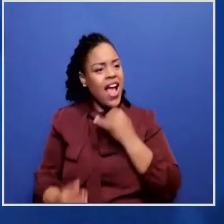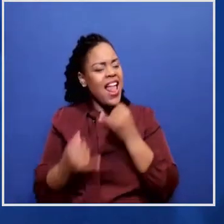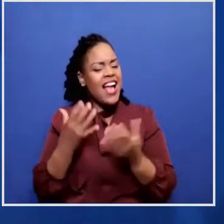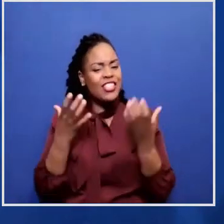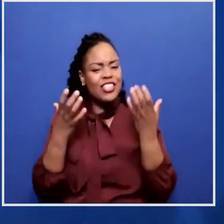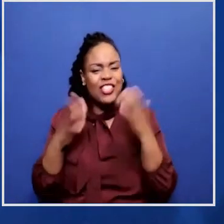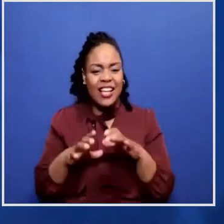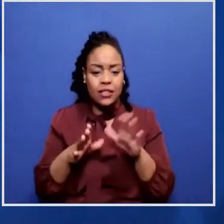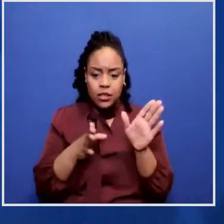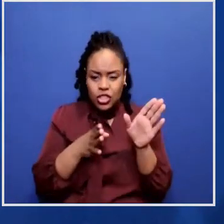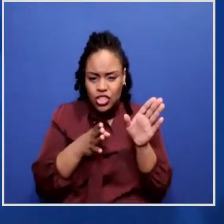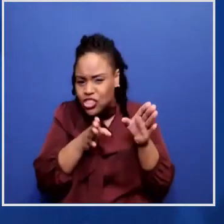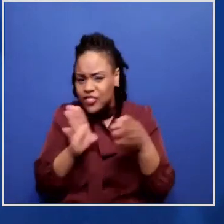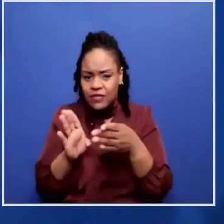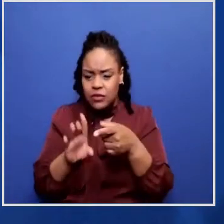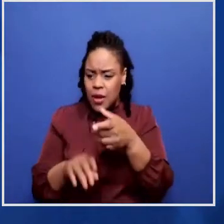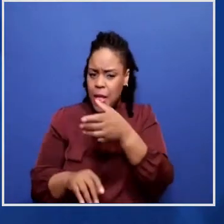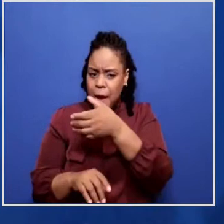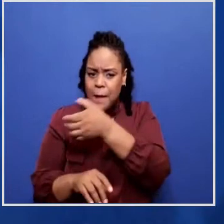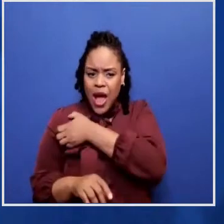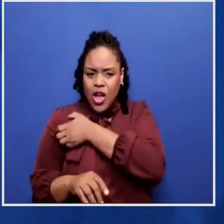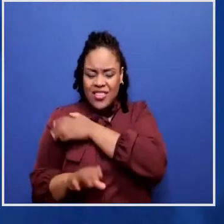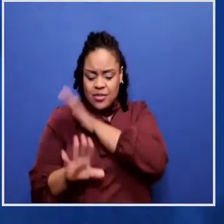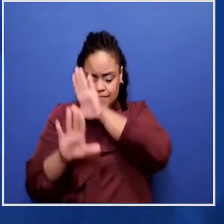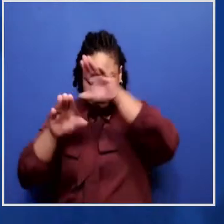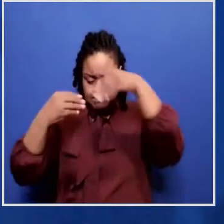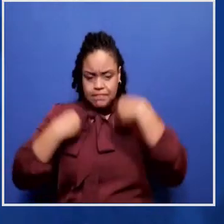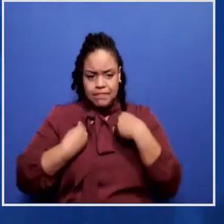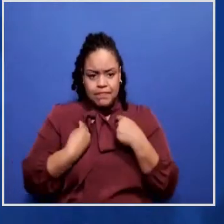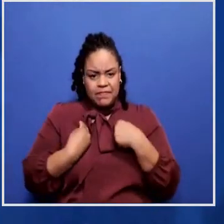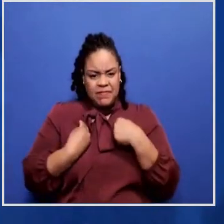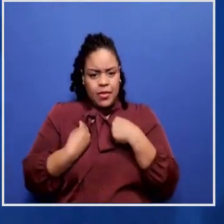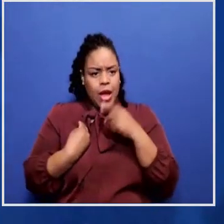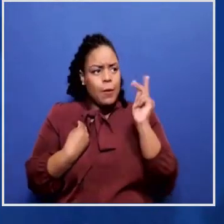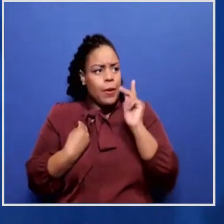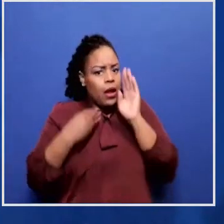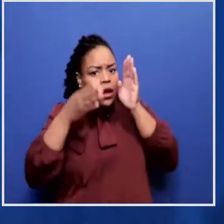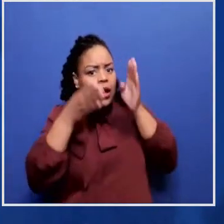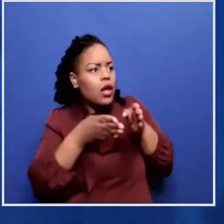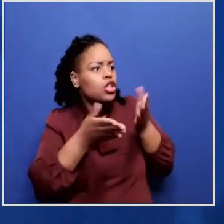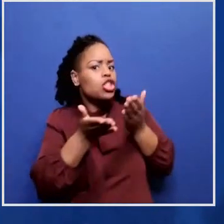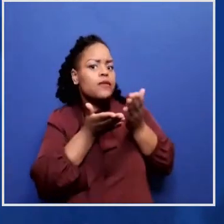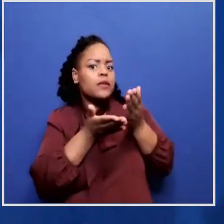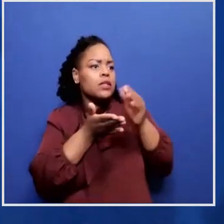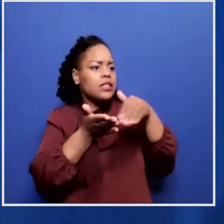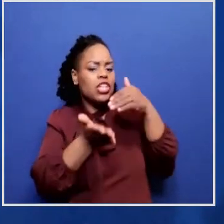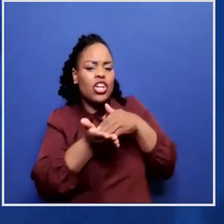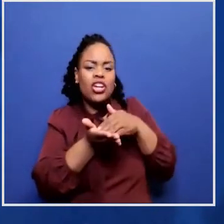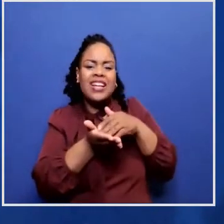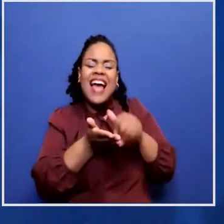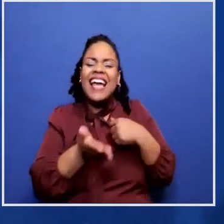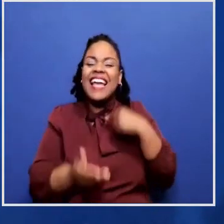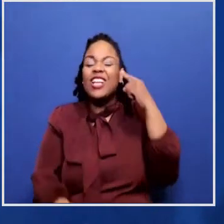DESTRUCTION. HIS WORDS ARE JUST AS RELEVANT TODAY. THIS MAY WELL BE MANKIND'S LAST CHANCE TO CHOOSE BETWEEN CHAOS AND COMMUNITY. ON THIS DAY OF SERVICE I CAN HEAR IS WAS REVERBERATING, THAT THIS MAY BE OUR LAST CHANCE TO